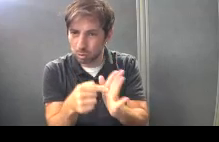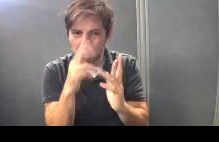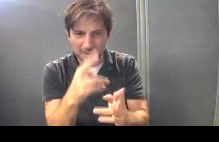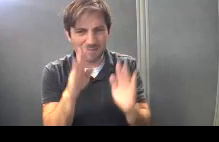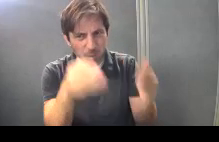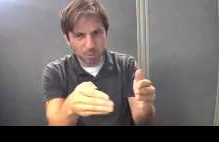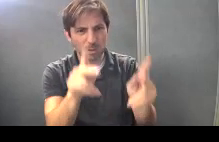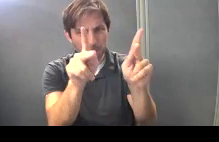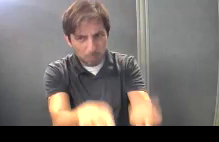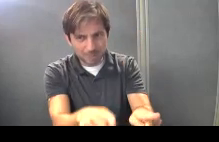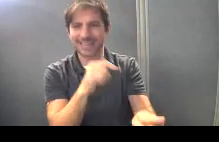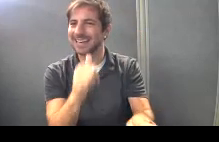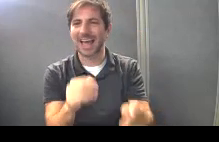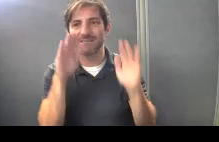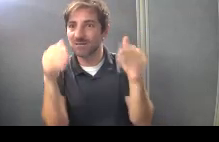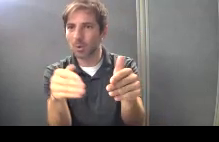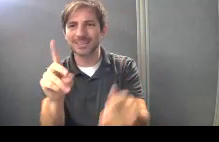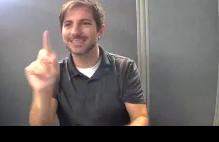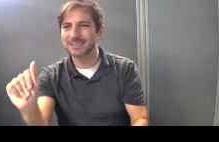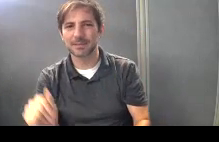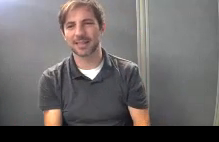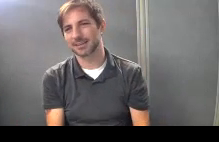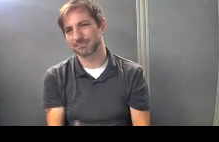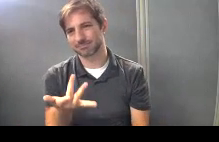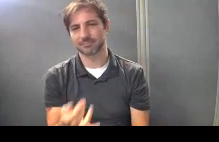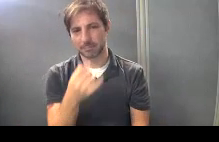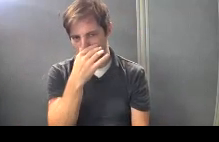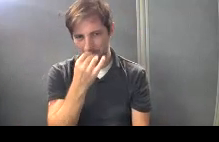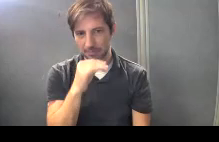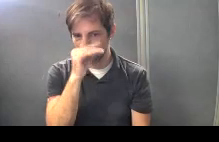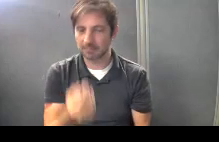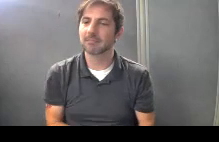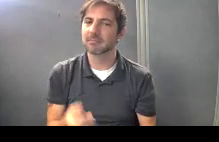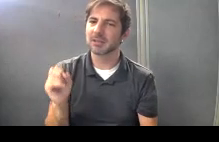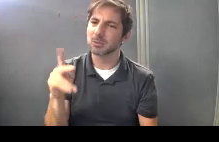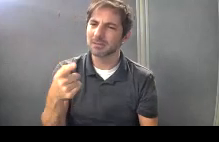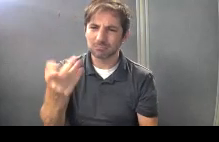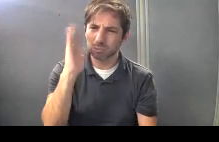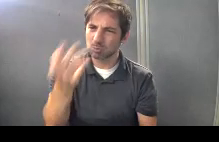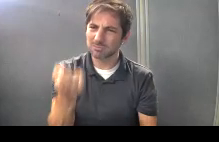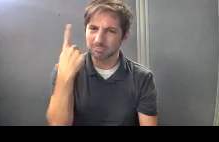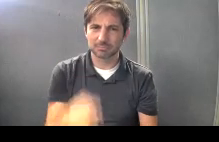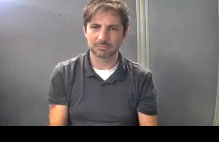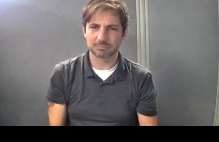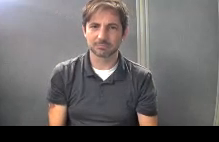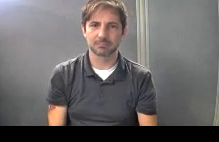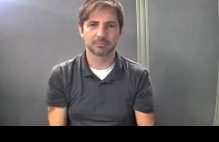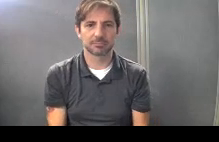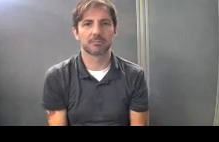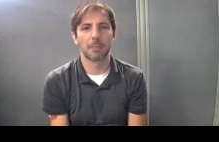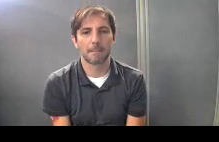IT'S OKAY. YOU WILL GET THE HANG OF IT.